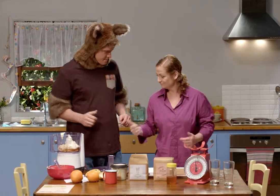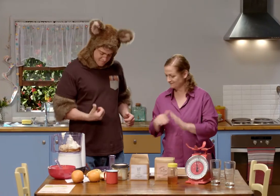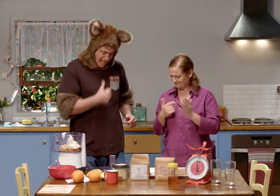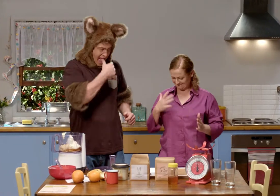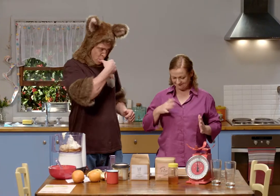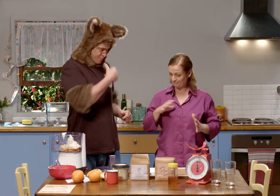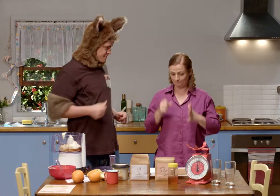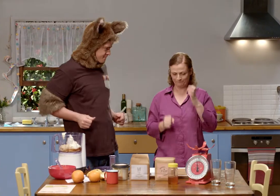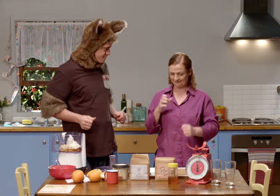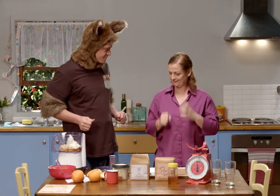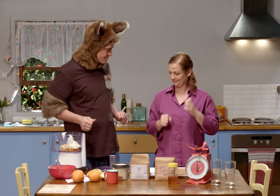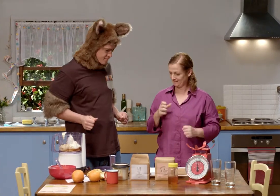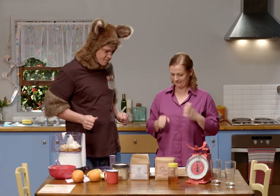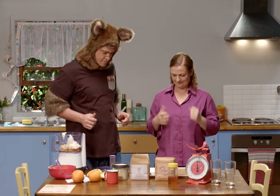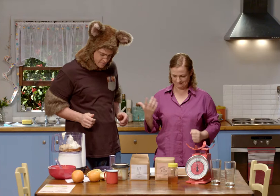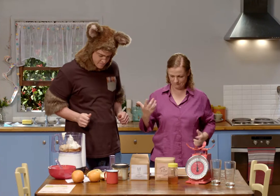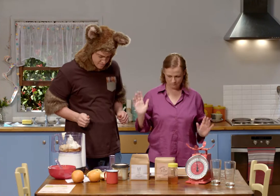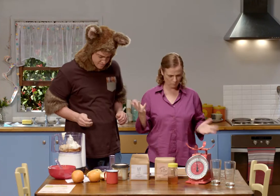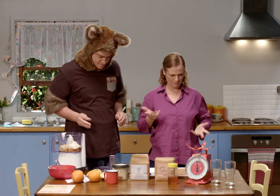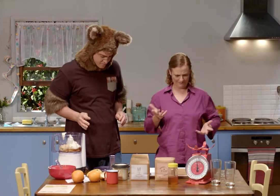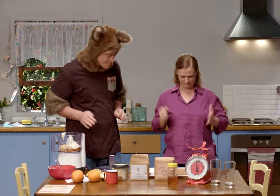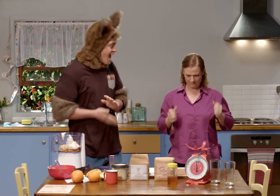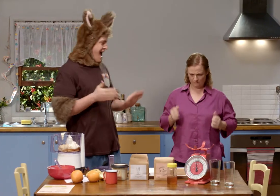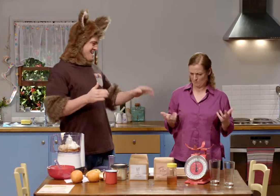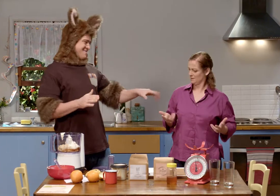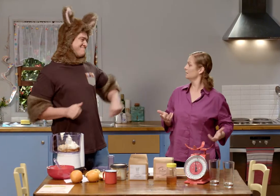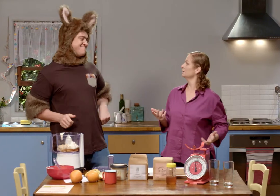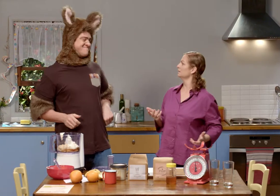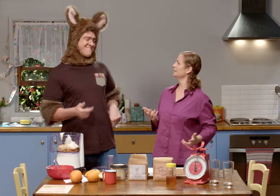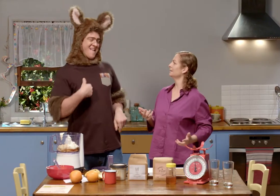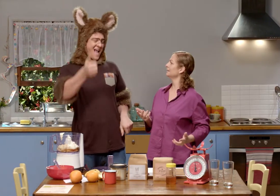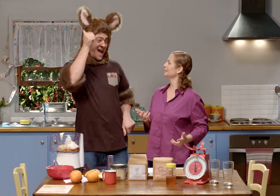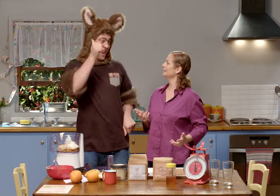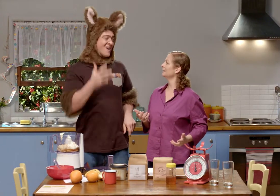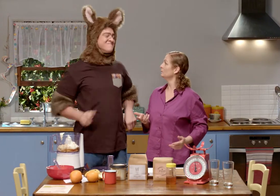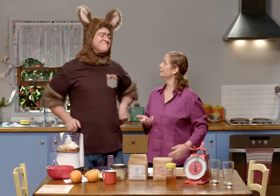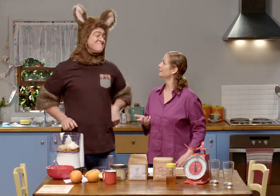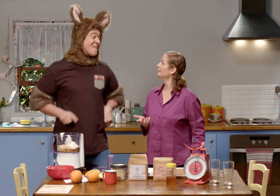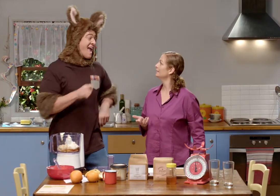That's great, now we need to add the milk, but where is the milk? Sally, I know where it is.